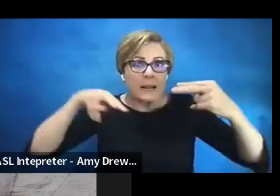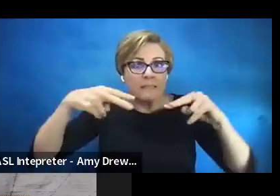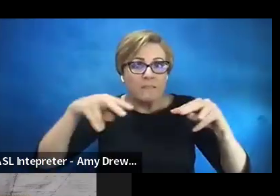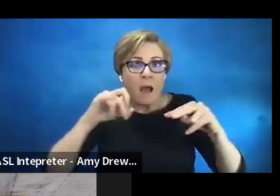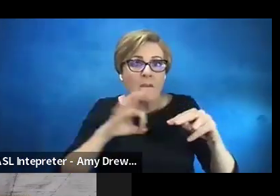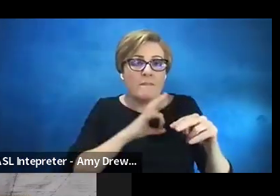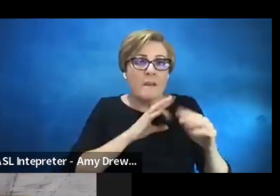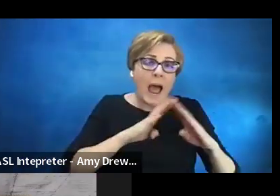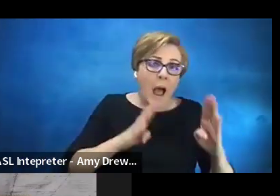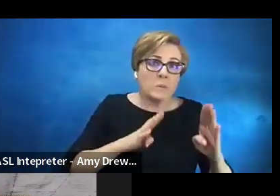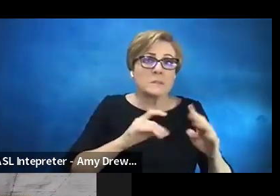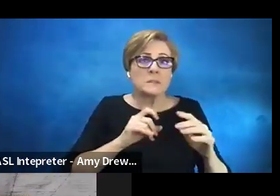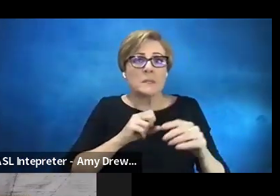We can't just stand by and let it happen without speaking out. And just standing up for these protections that have been in the law for decades that were fought. And I think back to the ADA and the Fair Housing Act and all the others, I think the ADA passed with 90% majorities in the House and Senate. Fair housing, once the compromise was reached was a huge bipartisan majorities. These laws can't come from a radical perspective. They came from a perspective of decenc